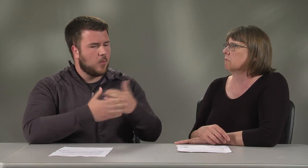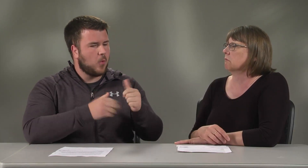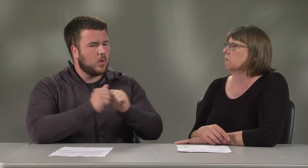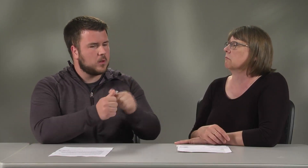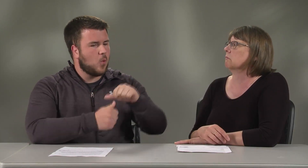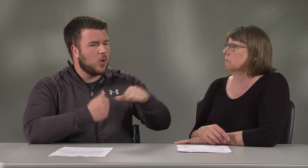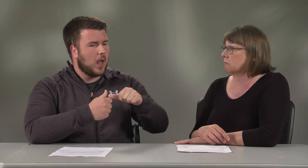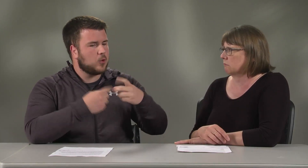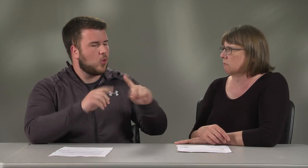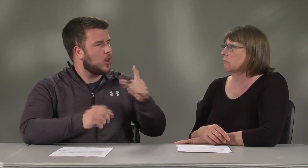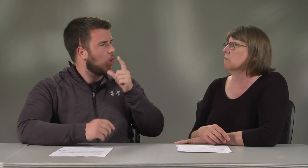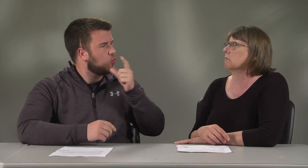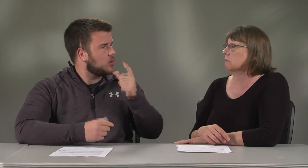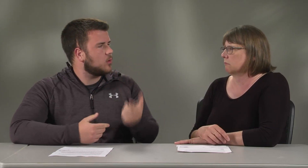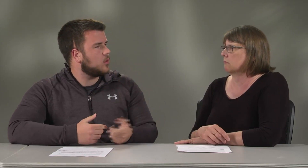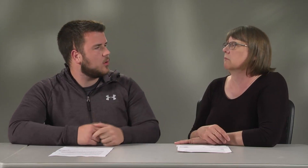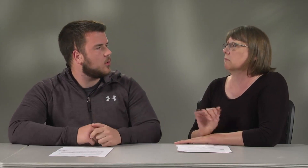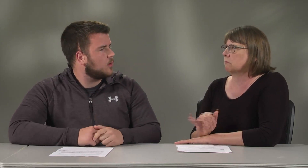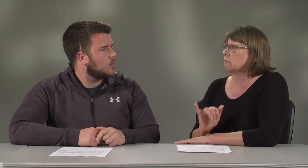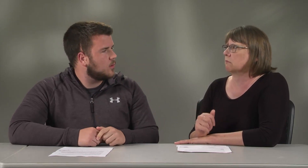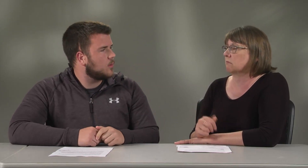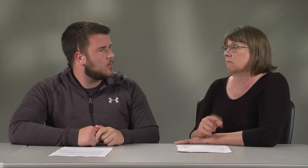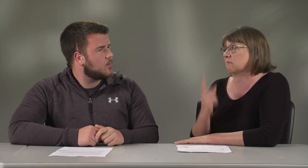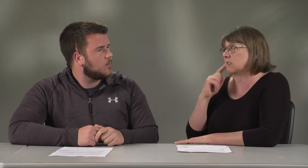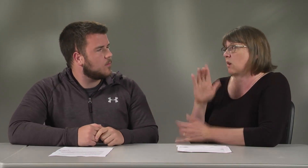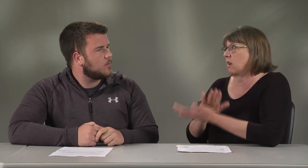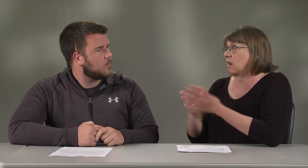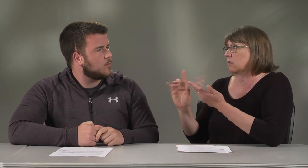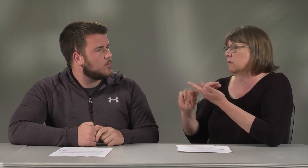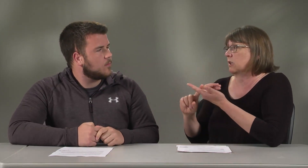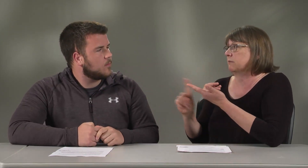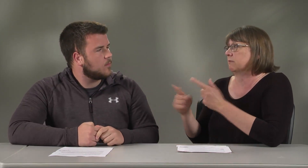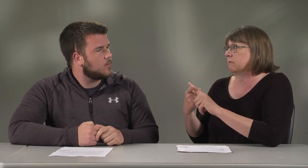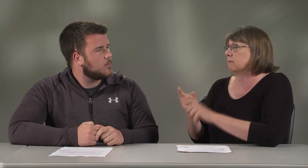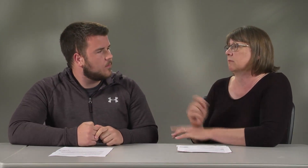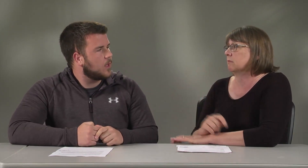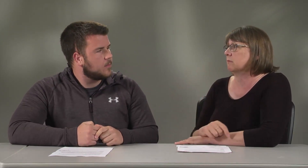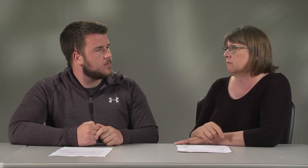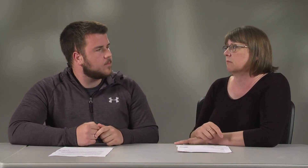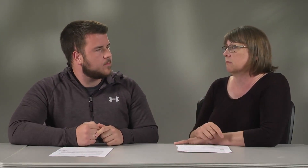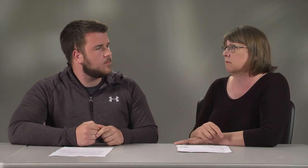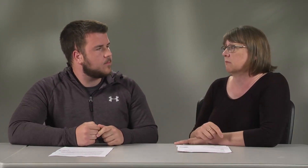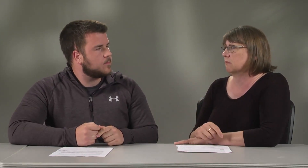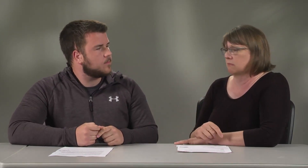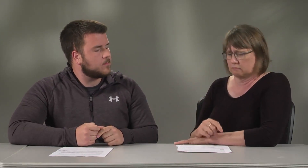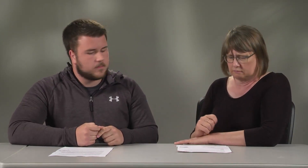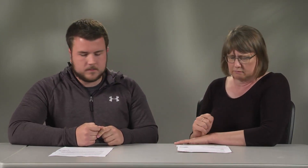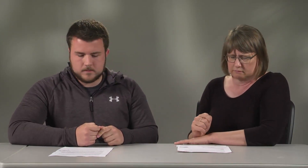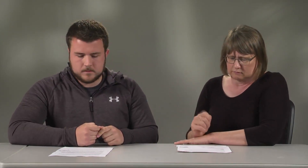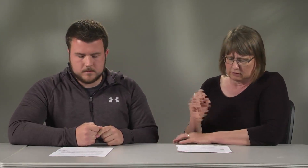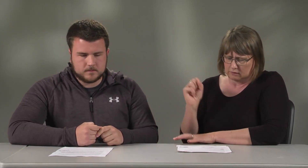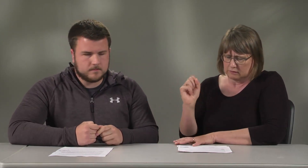So, sitting with him really helped me be able to socialize during lunch more. Sounds like a really nice friend.